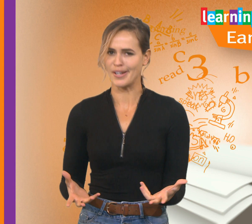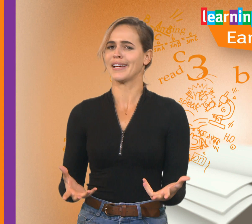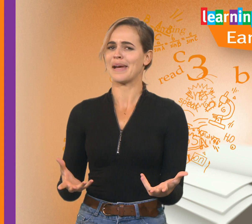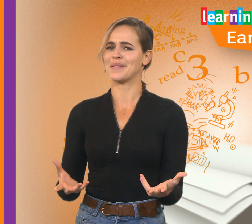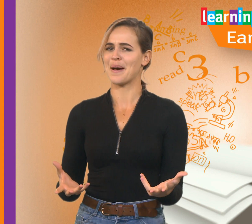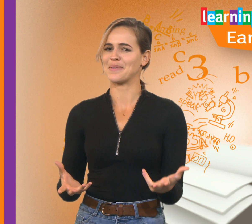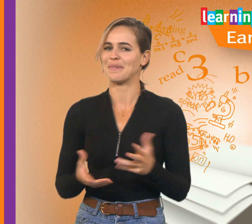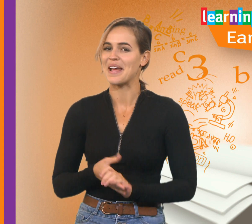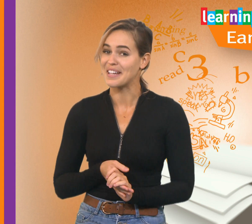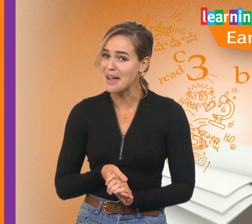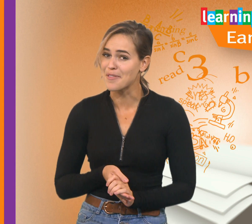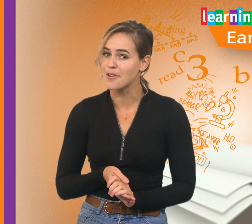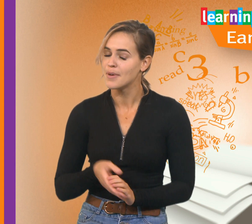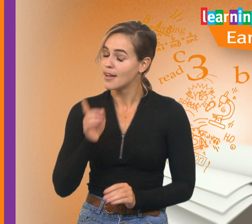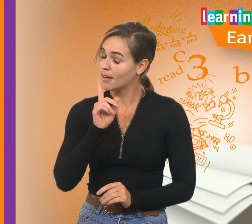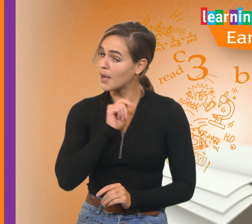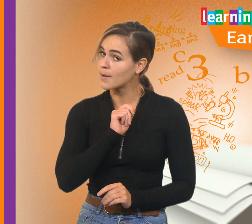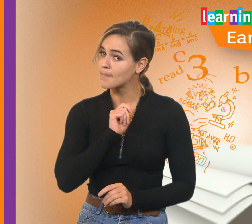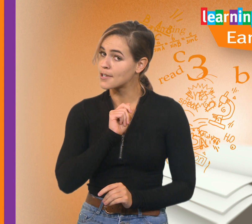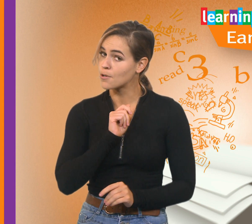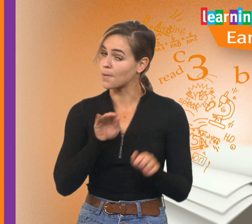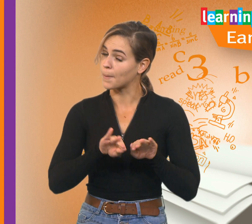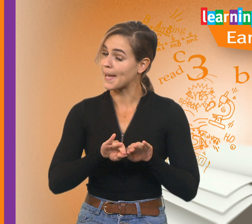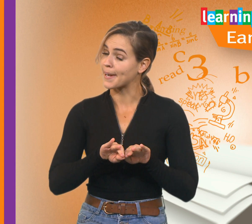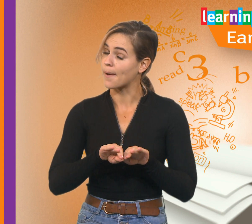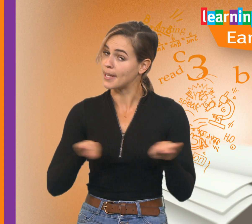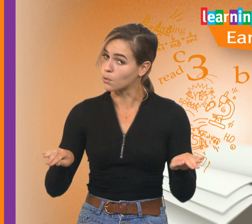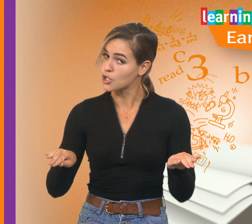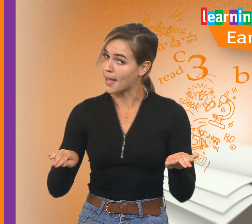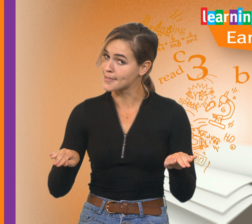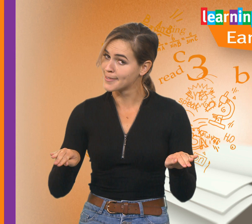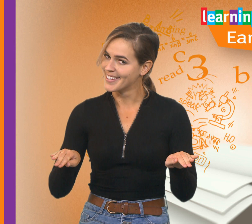and when we played a game with them, I always made sure we had our equal shares.